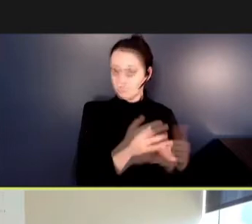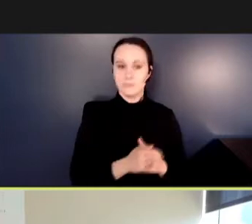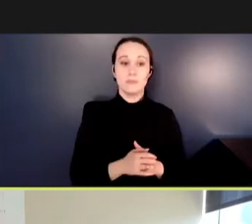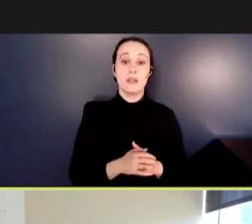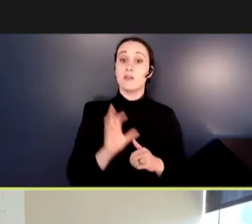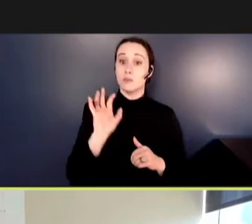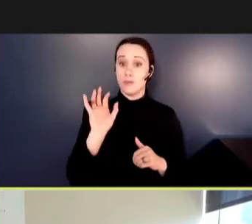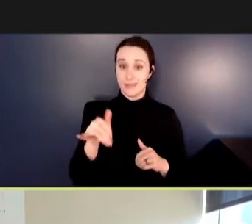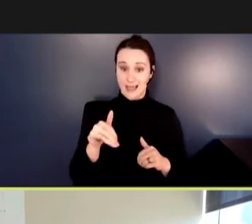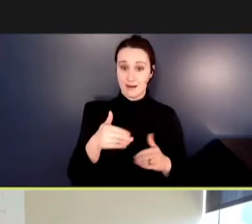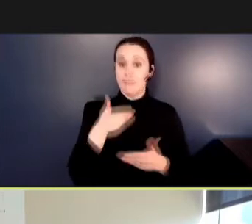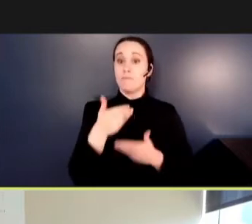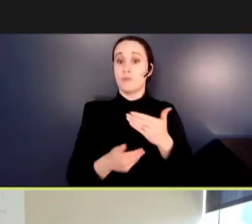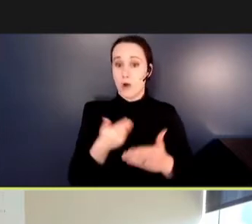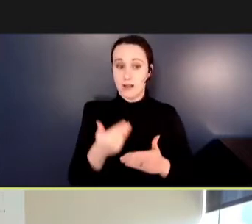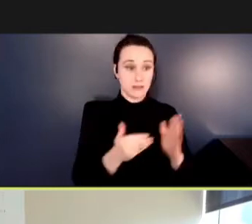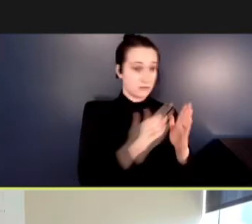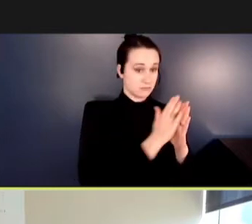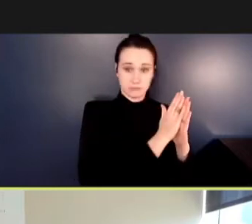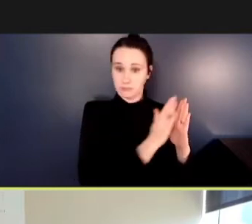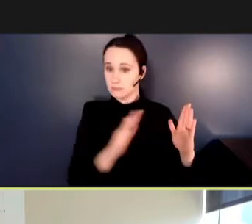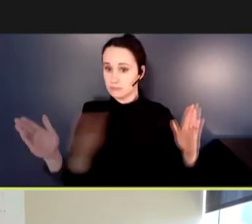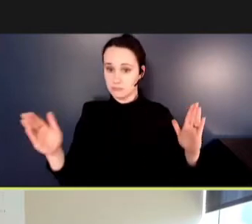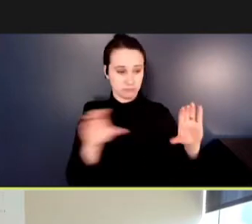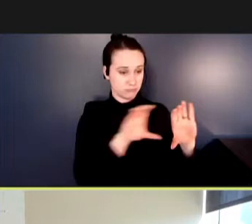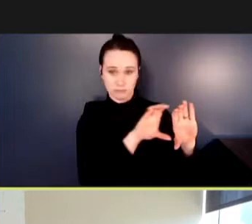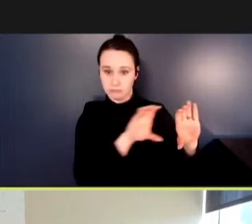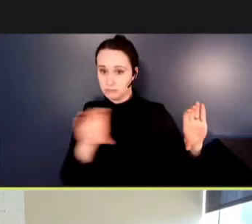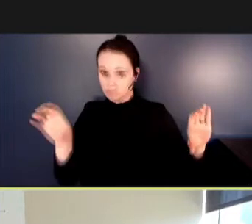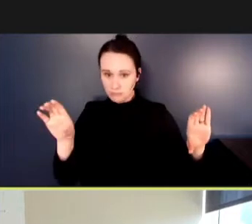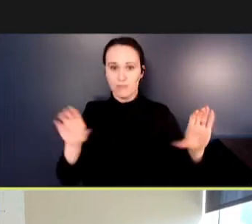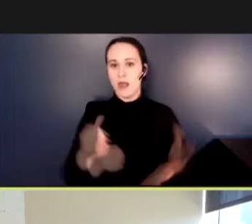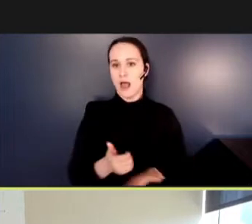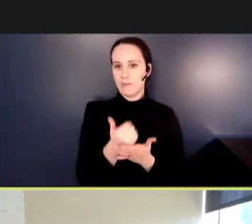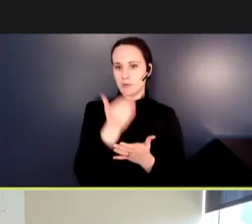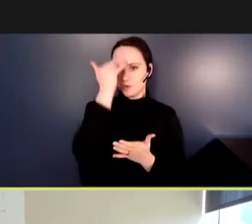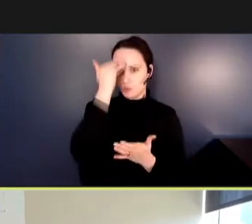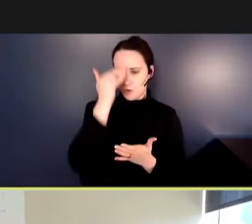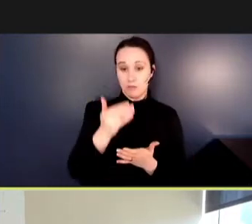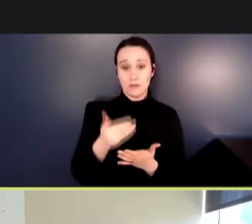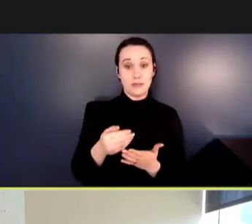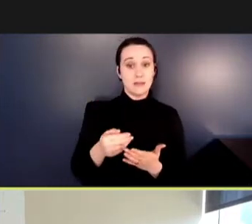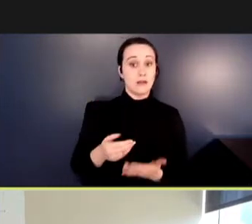prioritize epitopes with immunogenicity and high conservation as these are likely to produce the